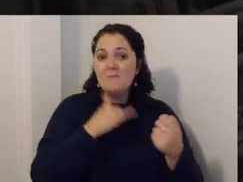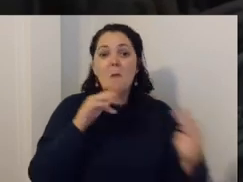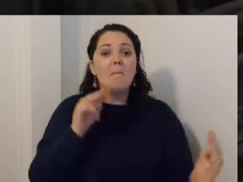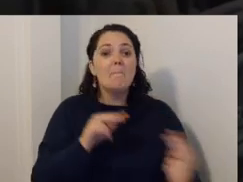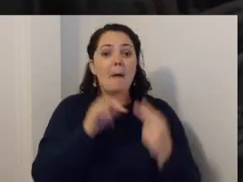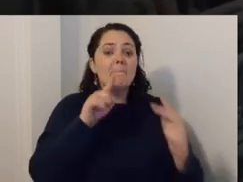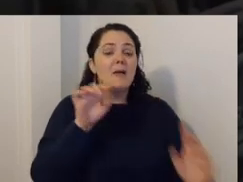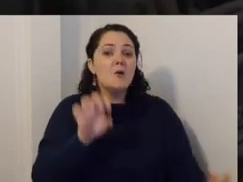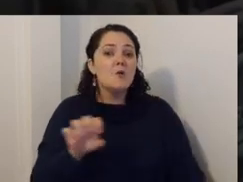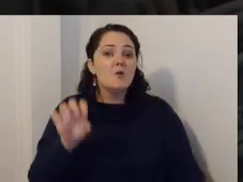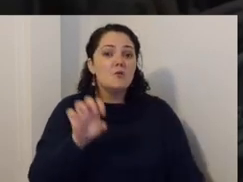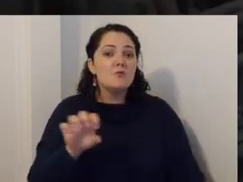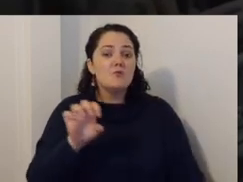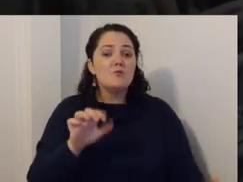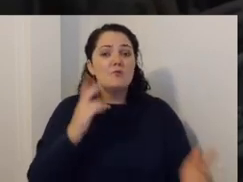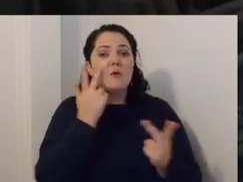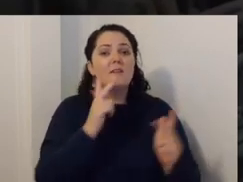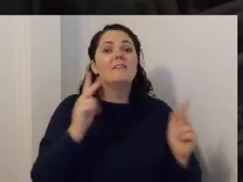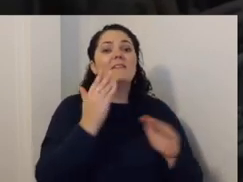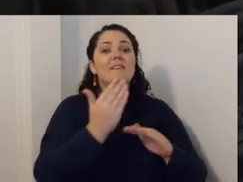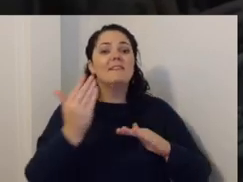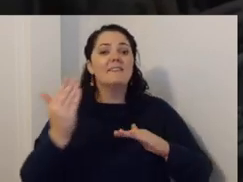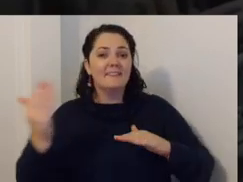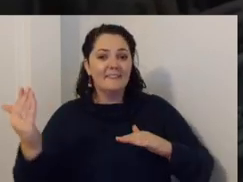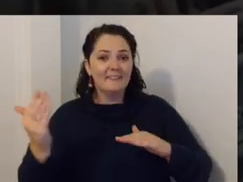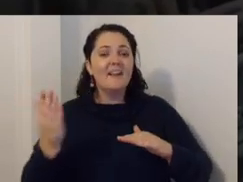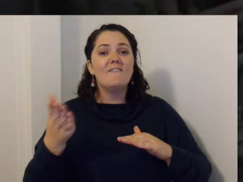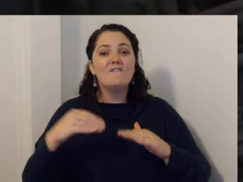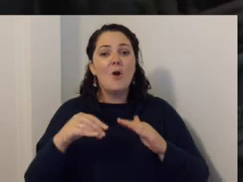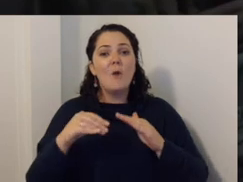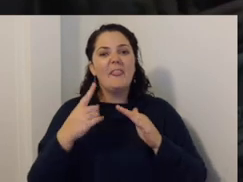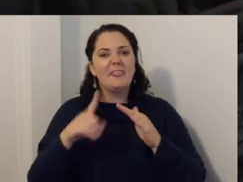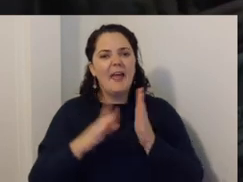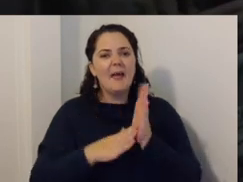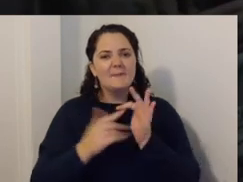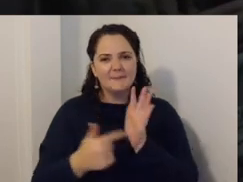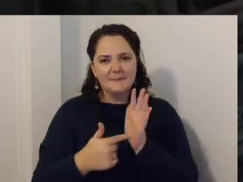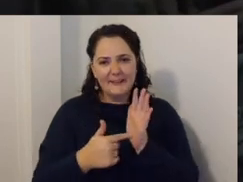Masterpieces show from The Met uh uh the European Masterpieces from The Met show is what I mean